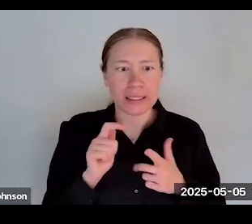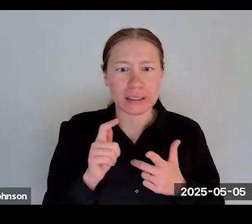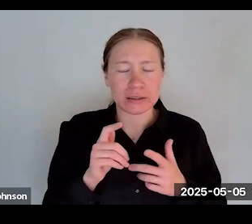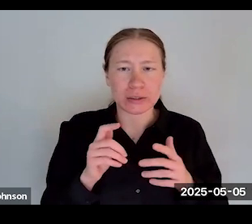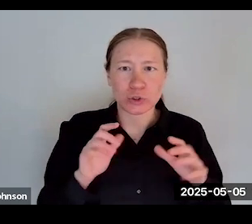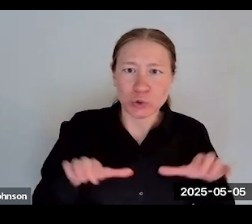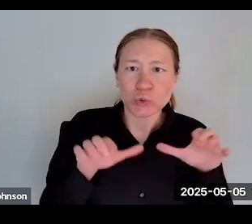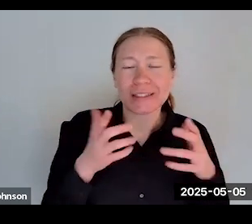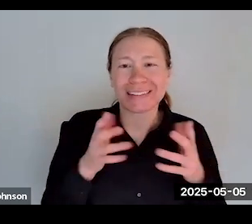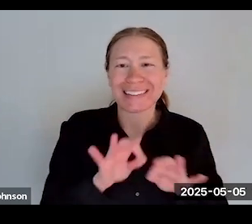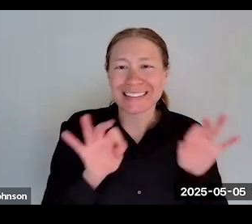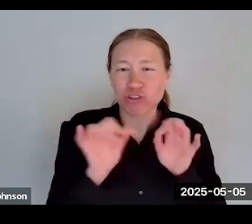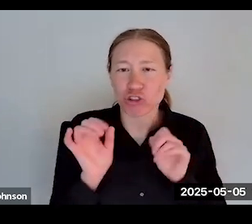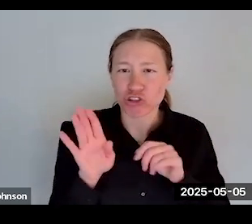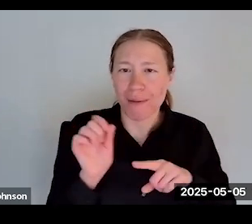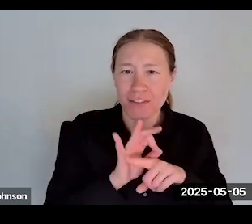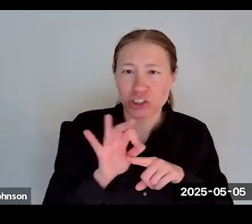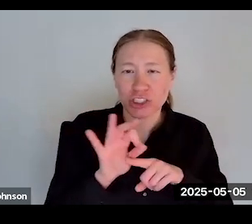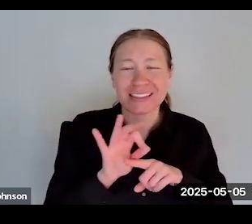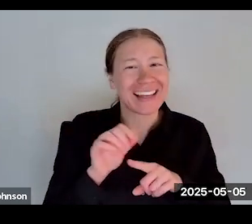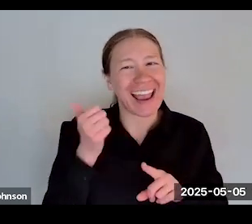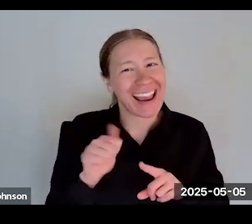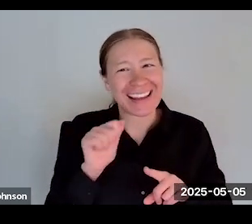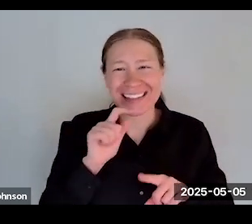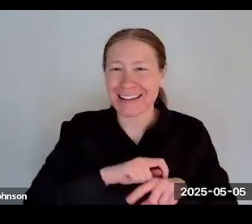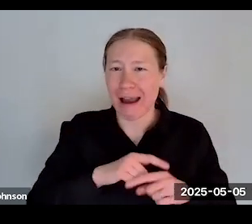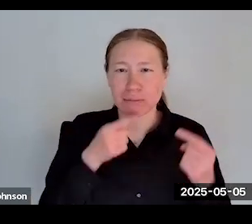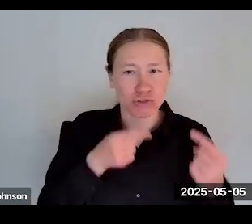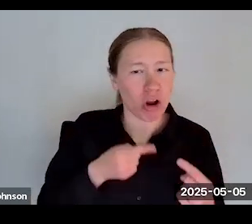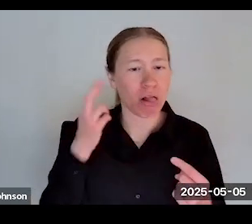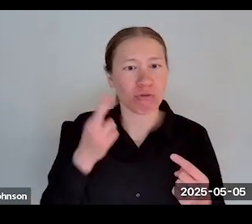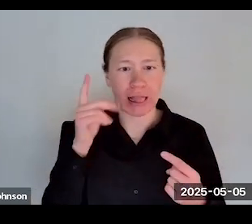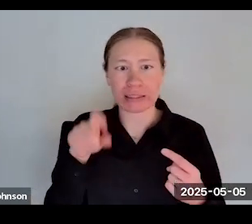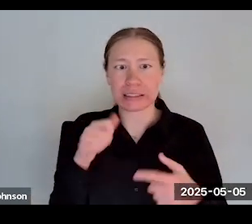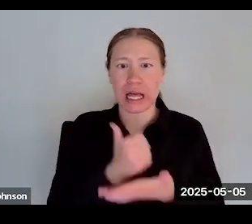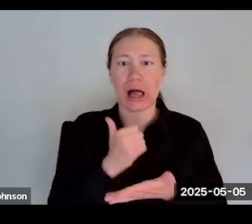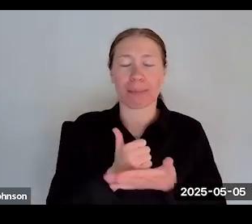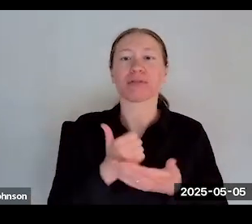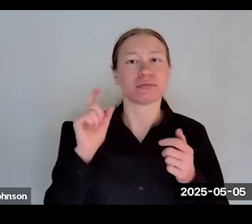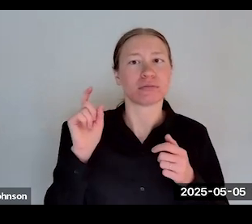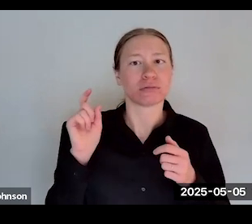because of the employee's disability. So as soon as they realize they need help, they should reach out to our office